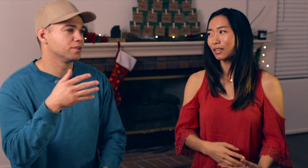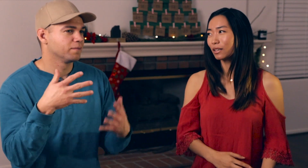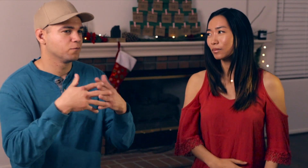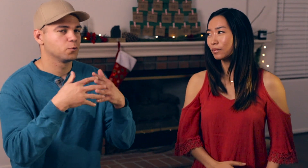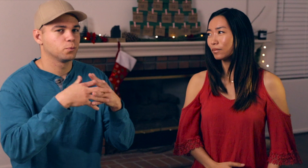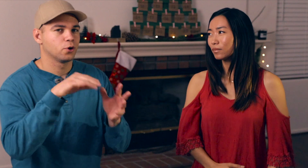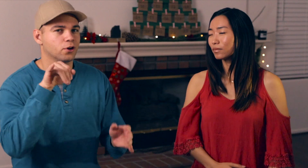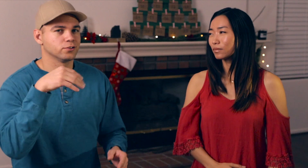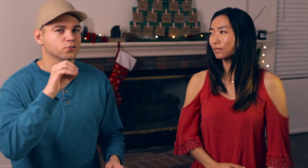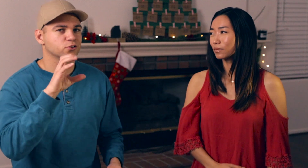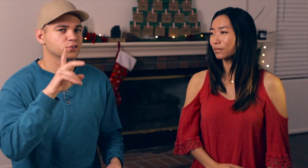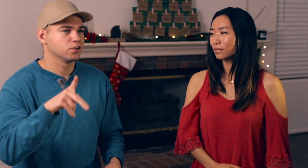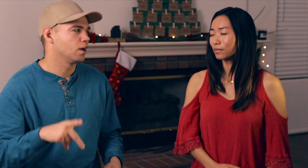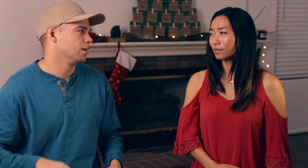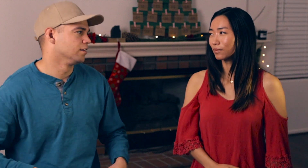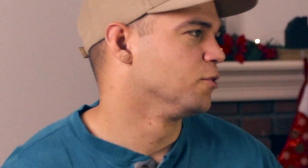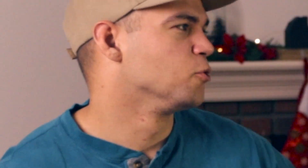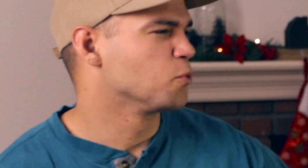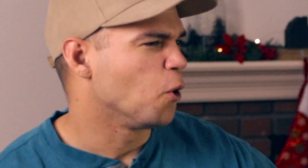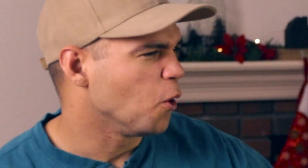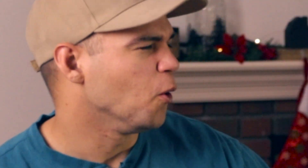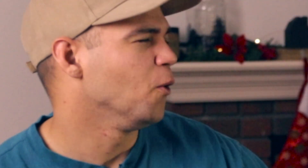R: I would be a football jock WHOO